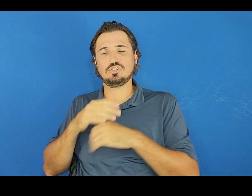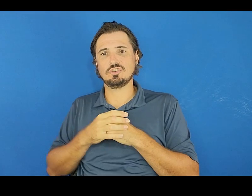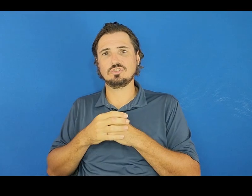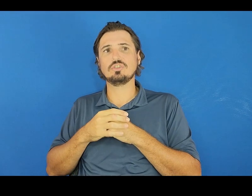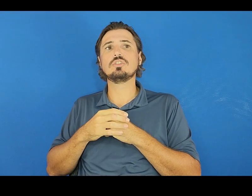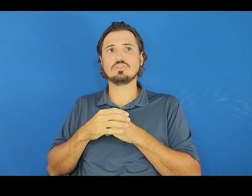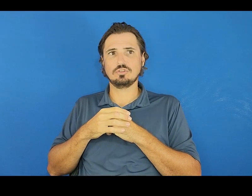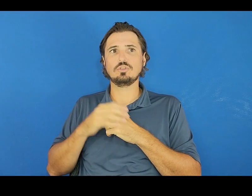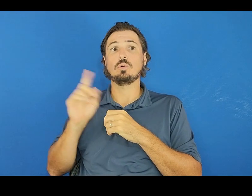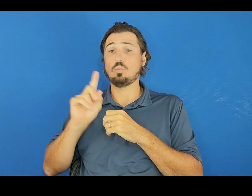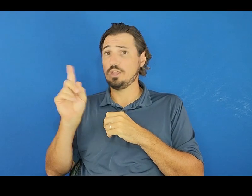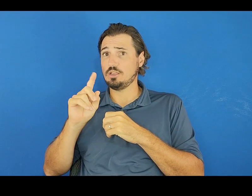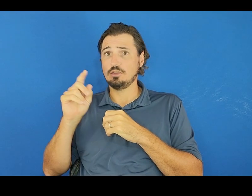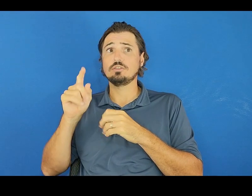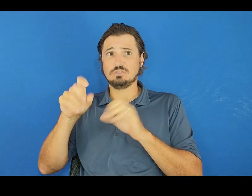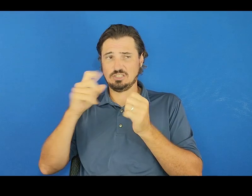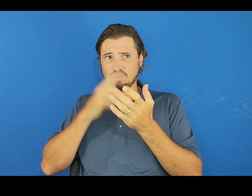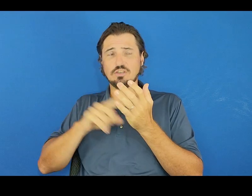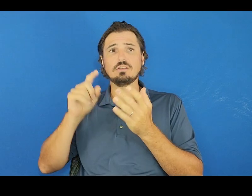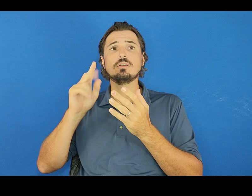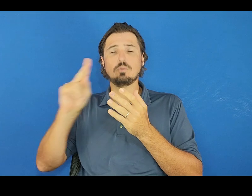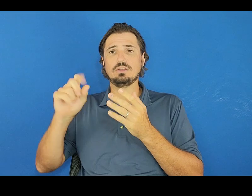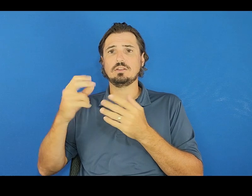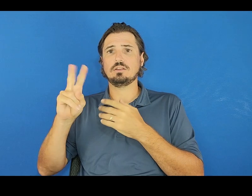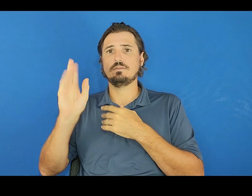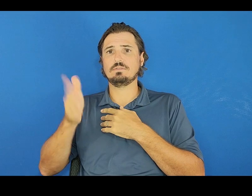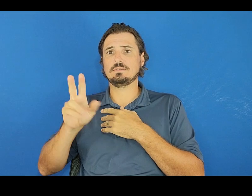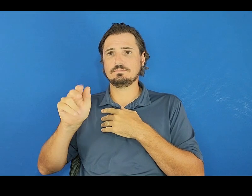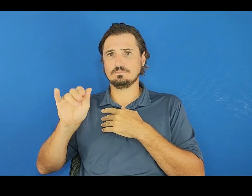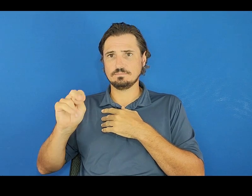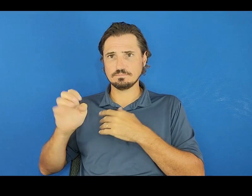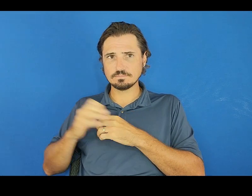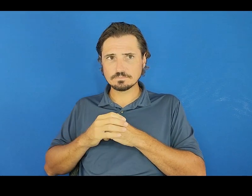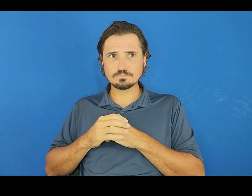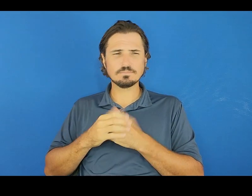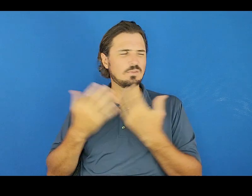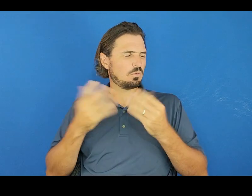A full list of clinics is posted at Kauai.gov/vaccine